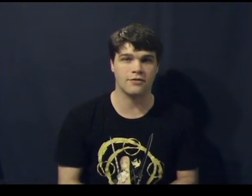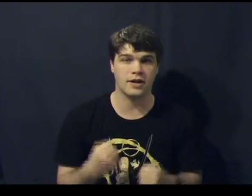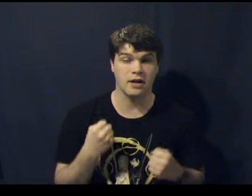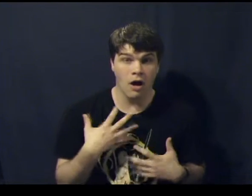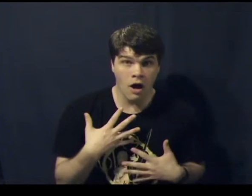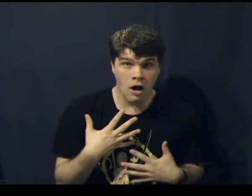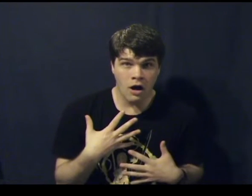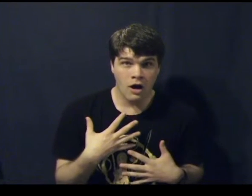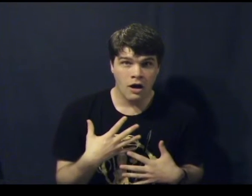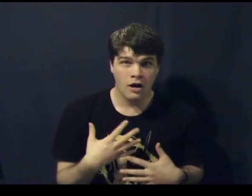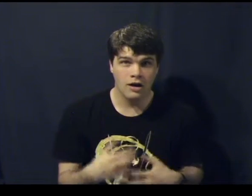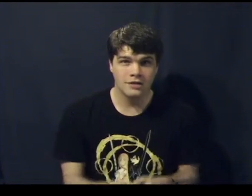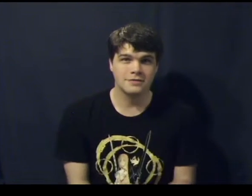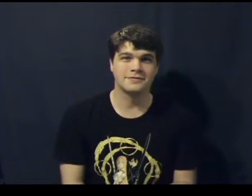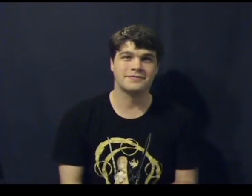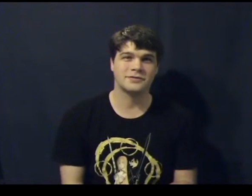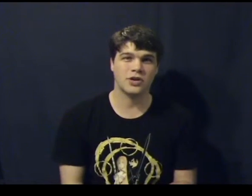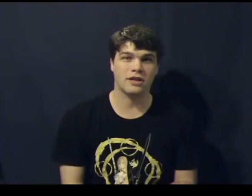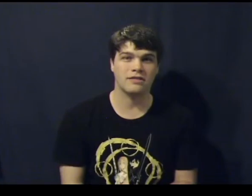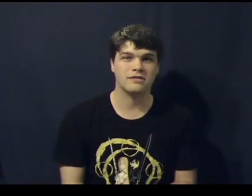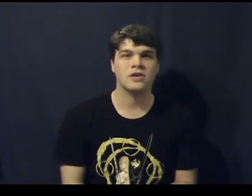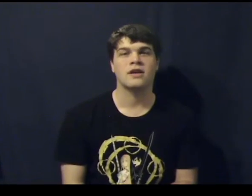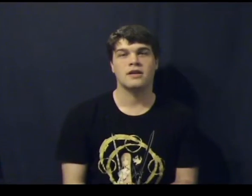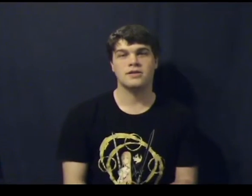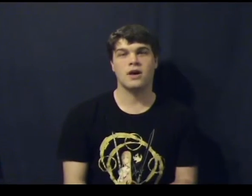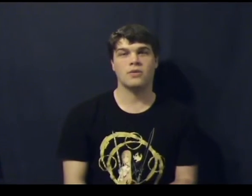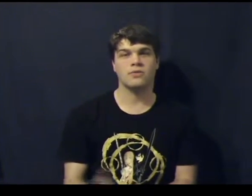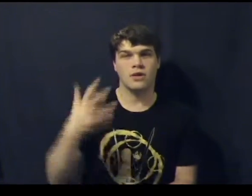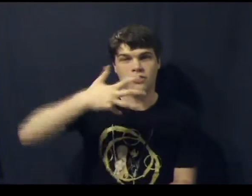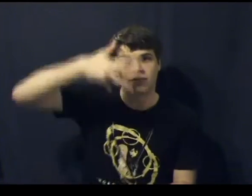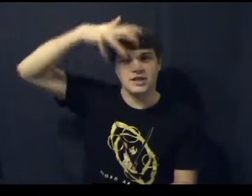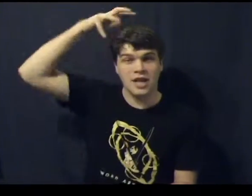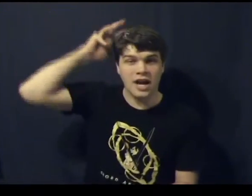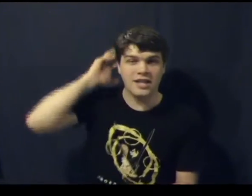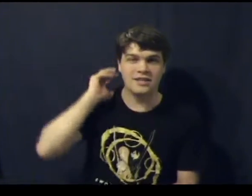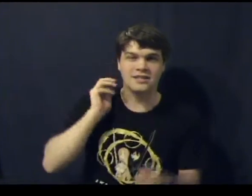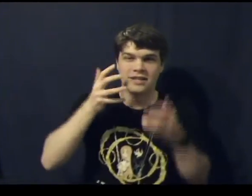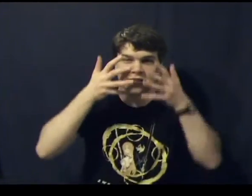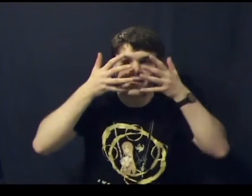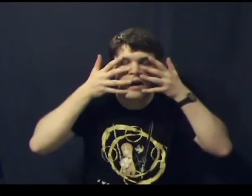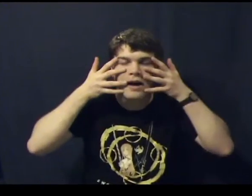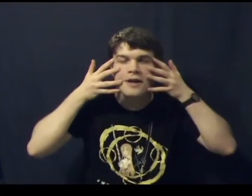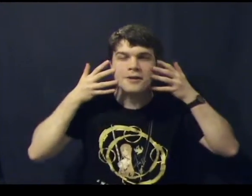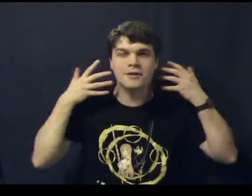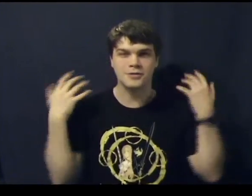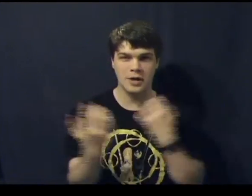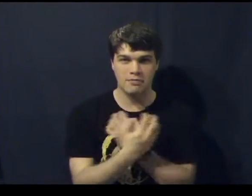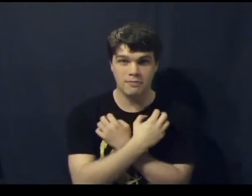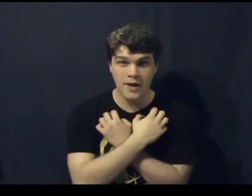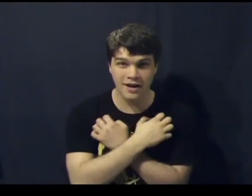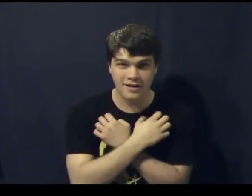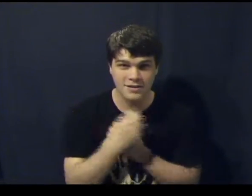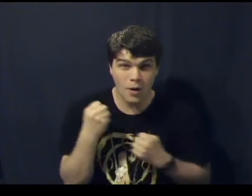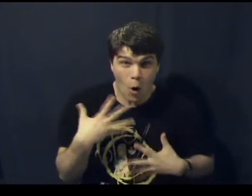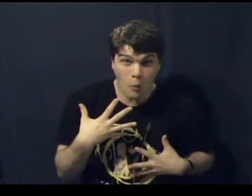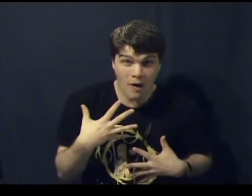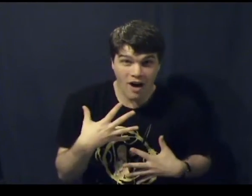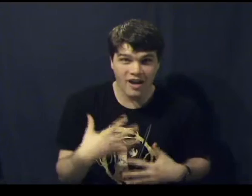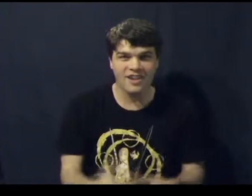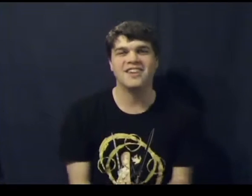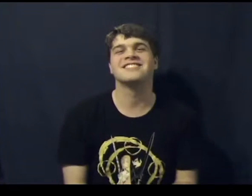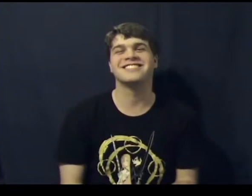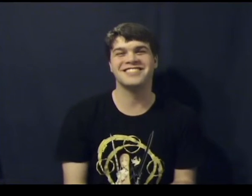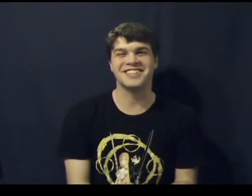you're afraid. [afraid]. Good. So, there's lions and tigers and bears. Oh my! Good, good.